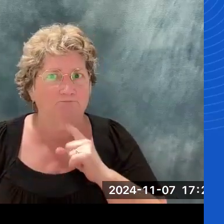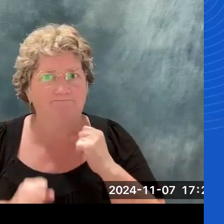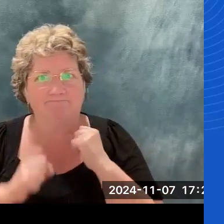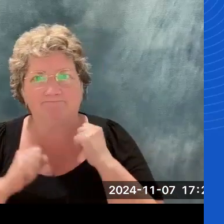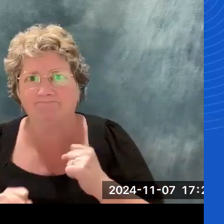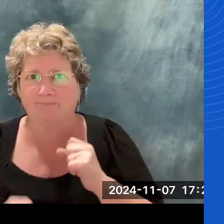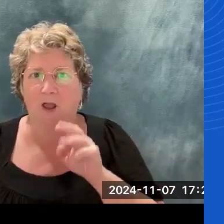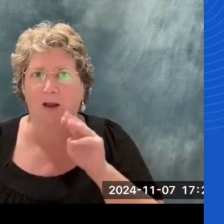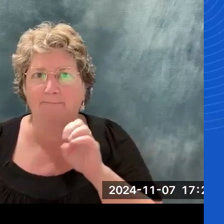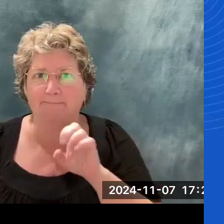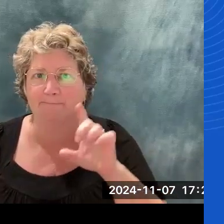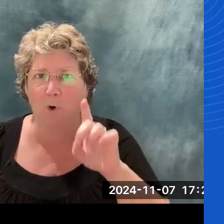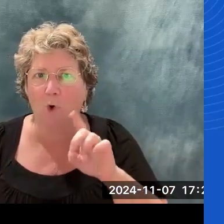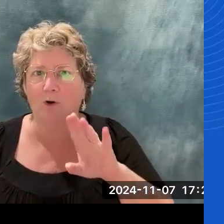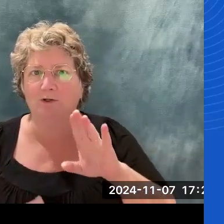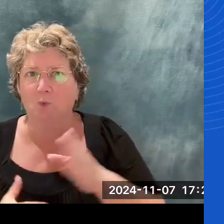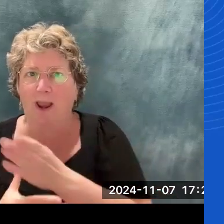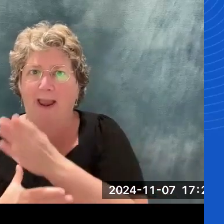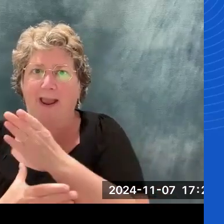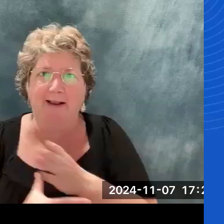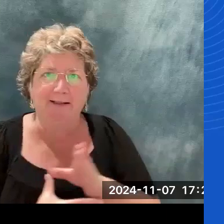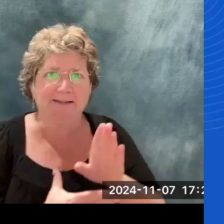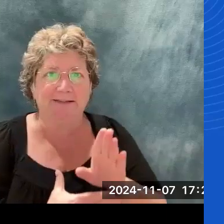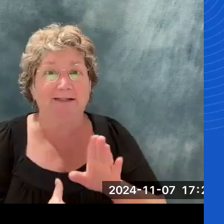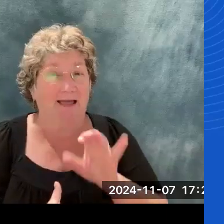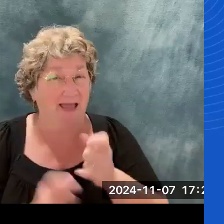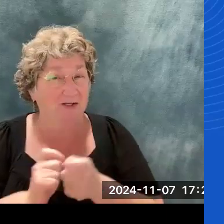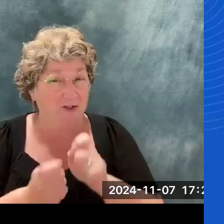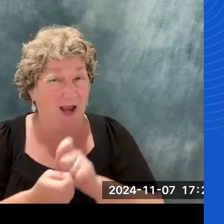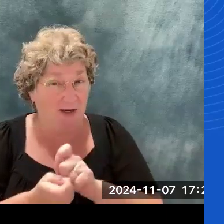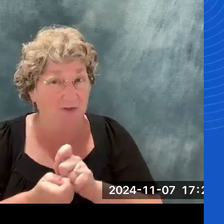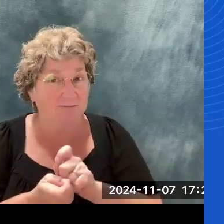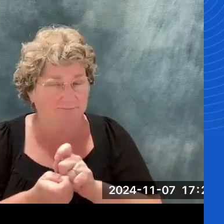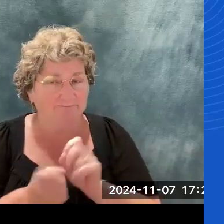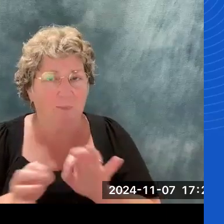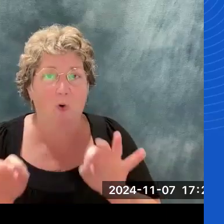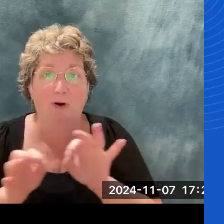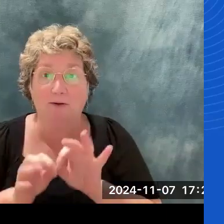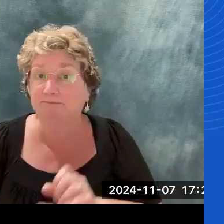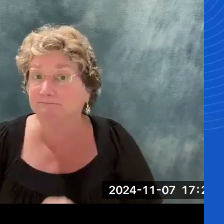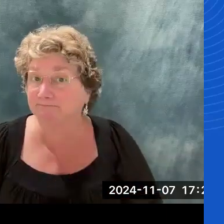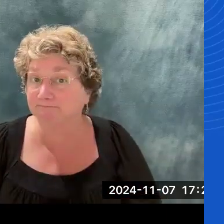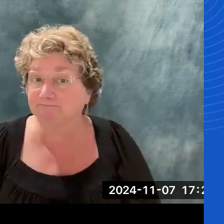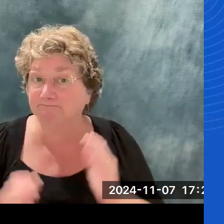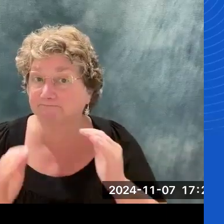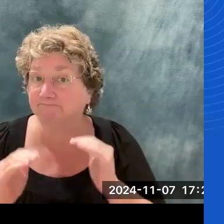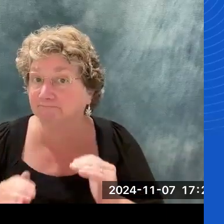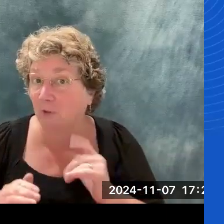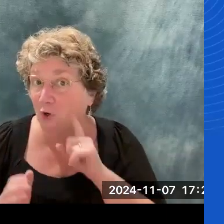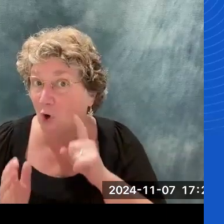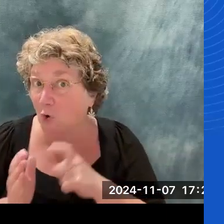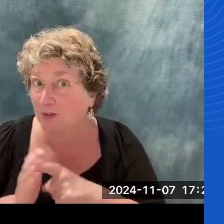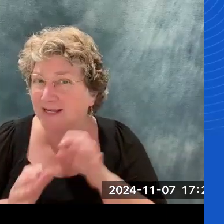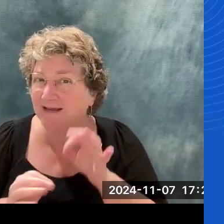We might want to look for whether they're starting to increase in substance use or engage in substance use when they maybe didn't before.